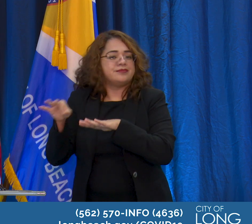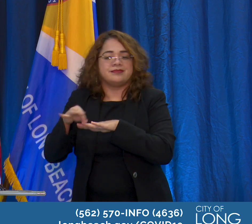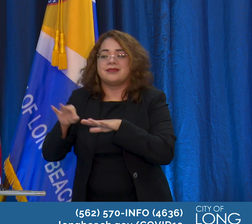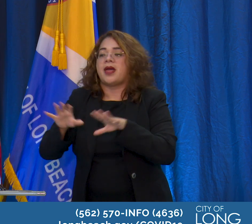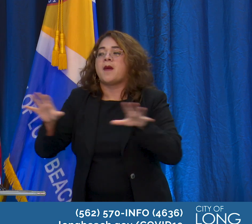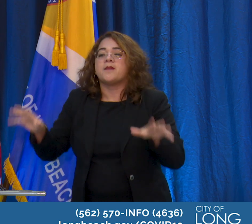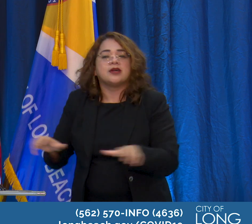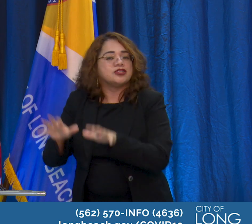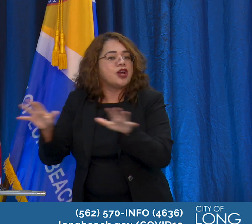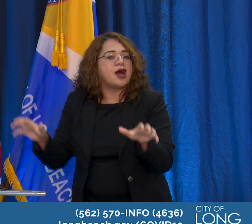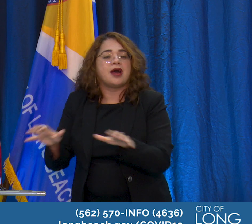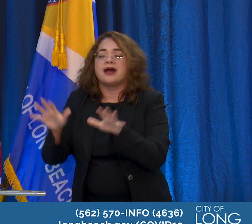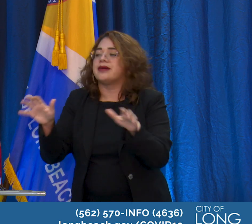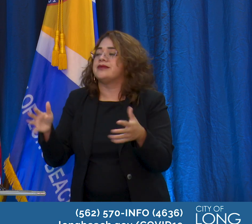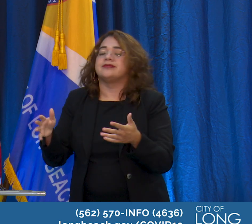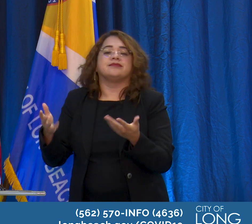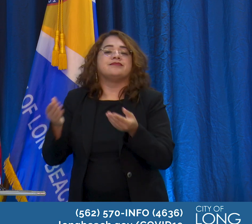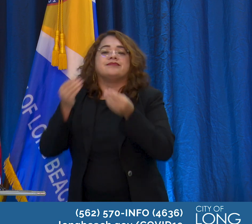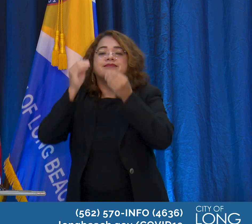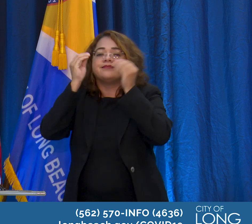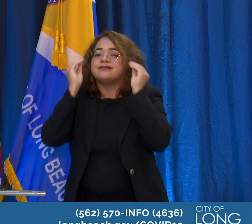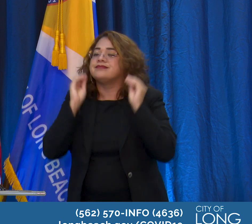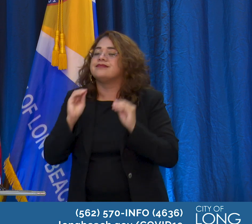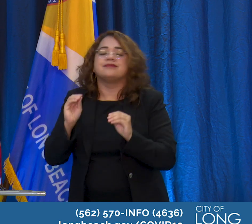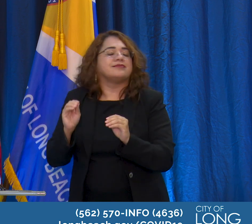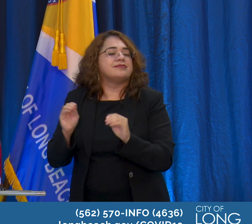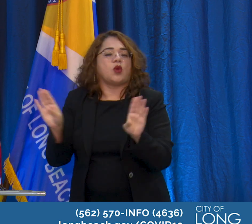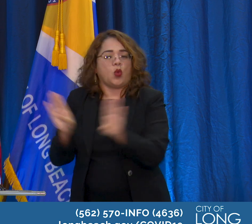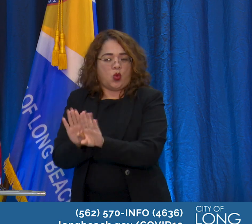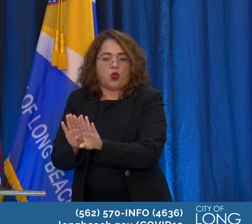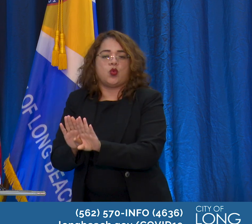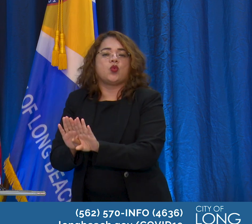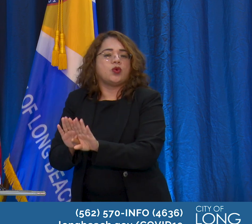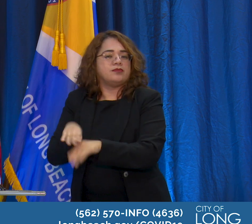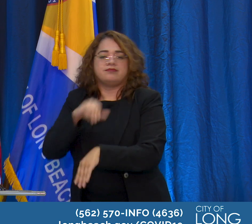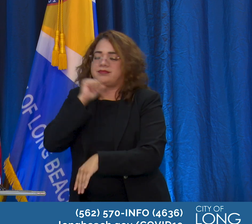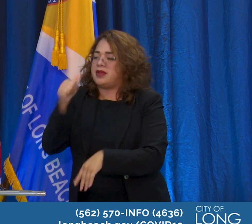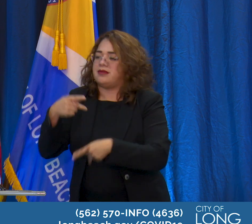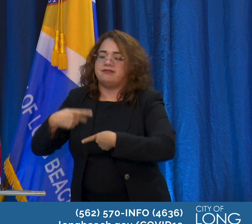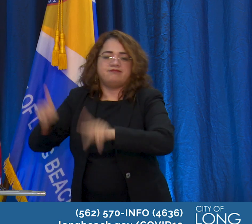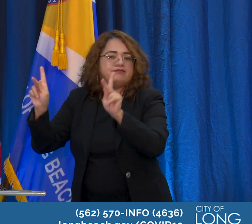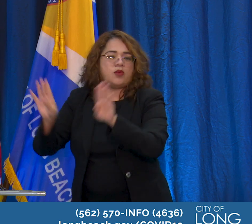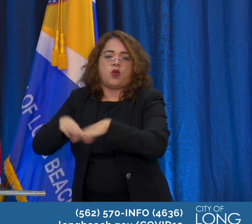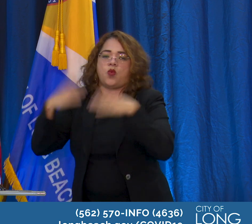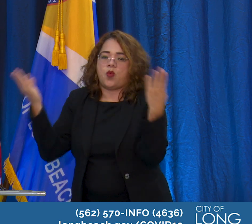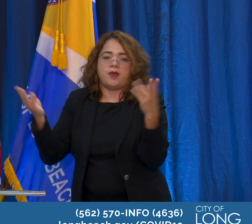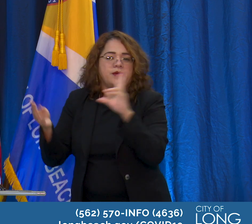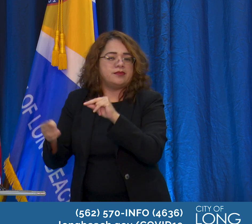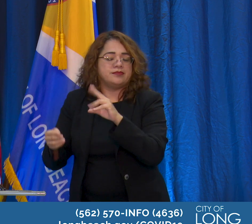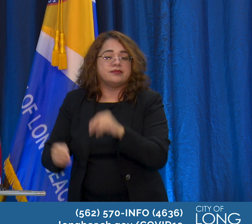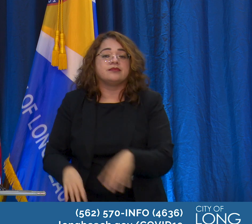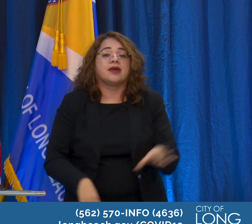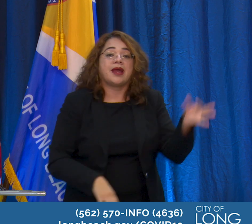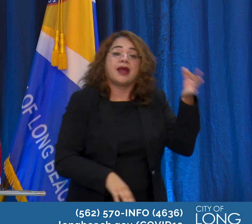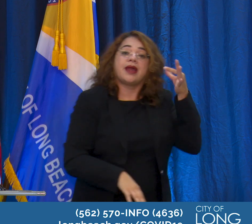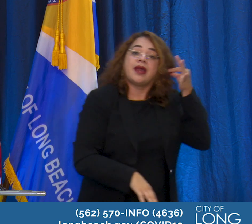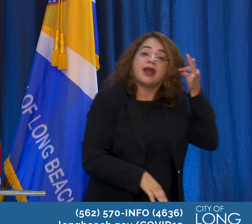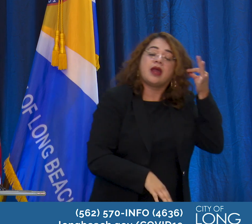nature of the service provided. When you're getting your hair done, most of the work is done with the back of your head